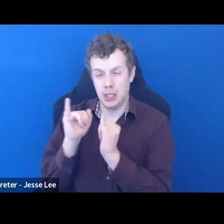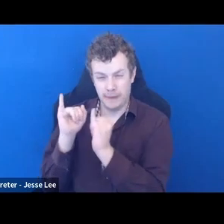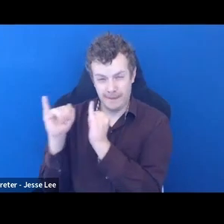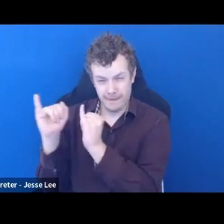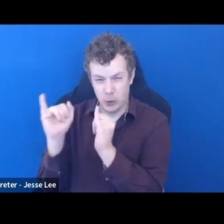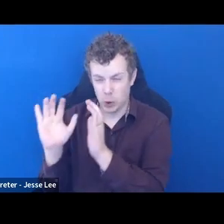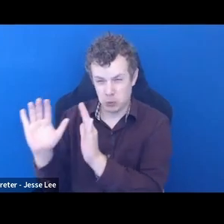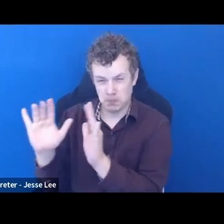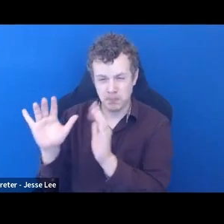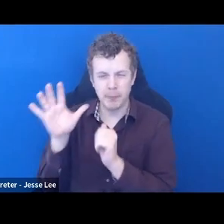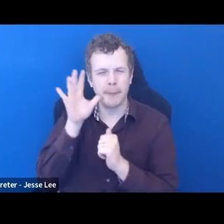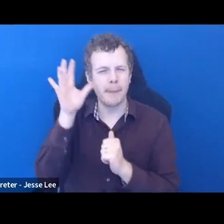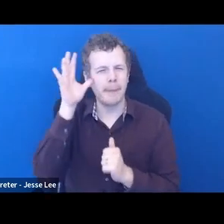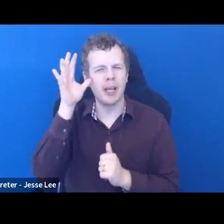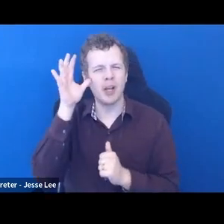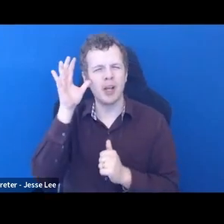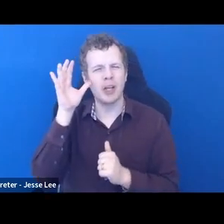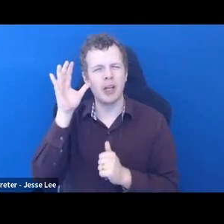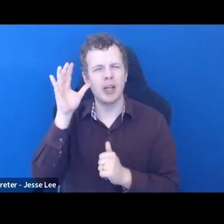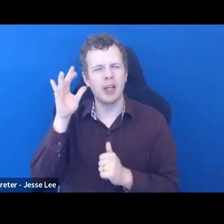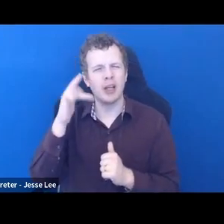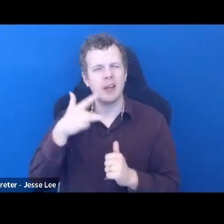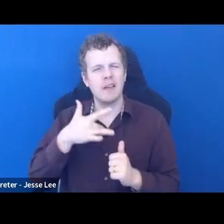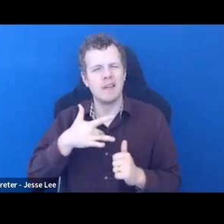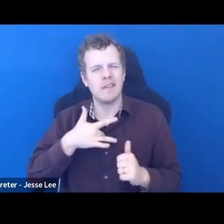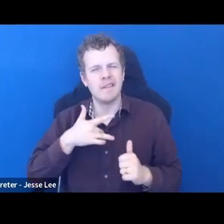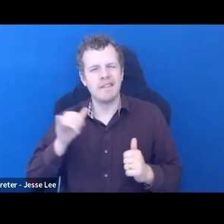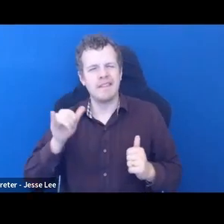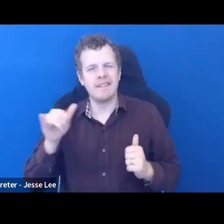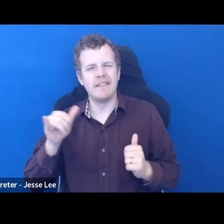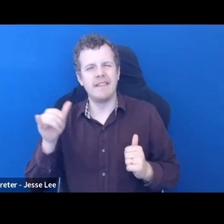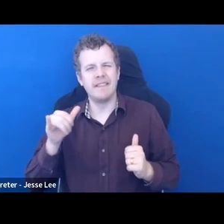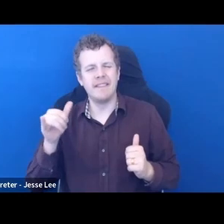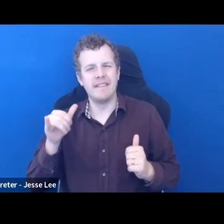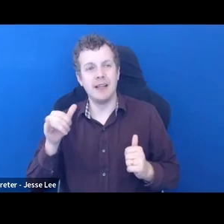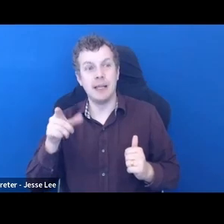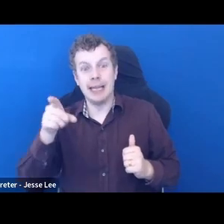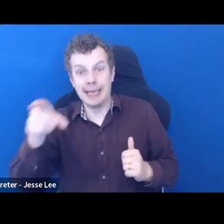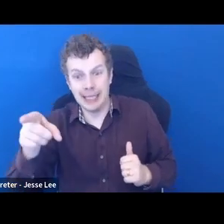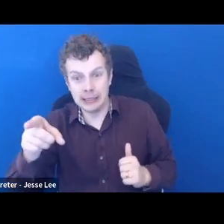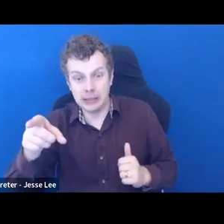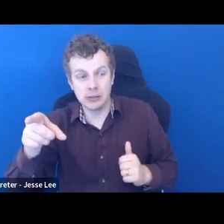that there was kind of this dichotomous binary decision that they had to make.